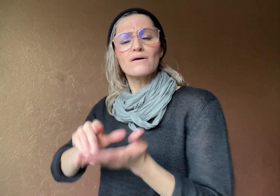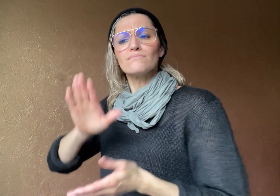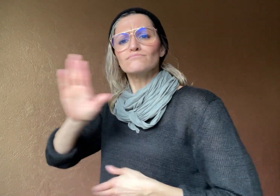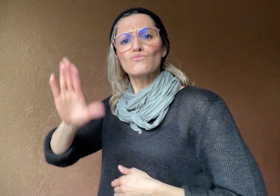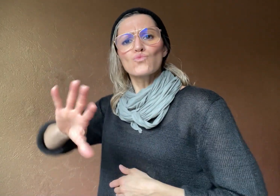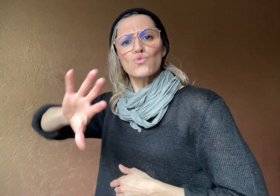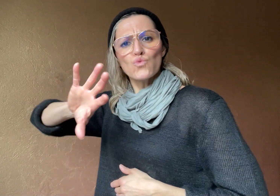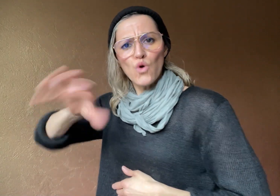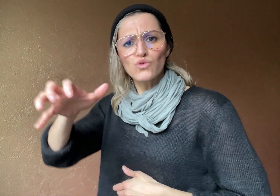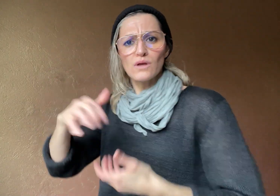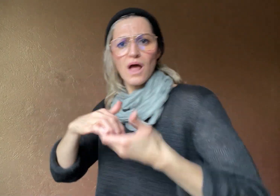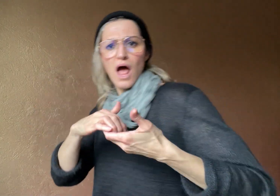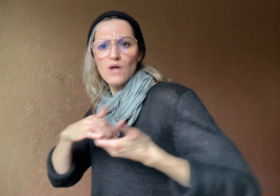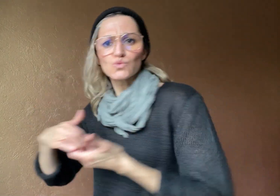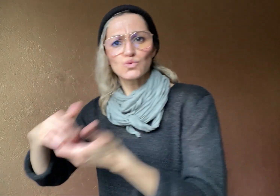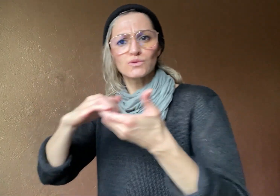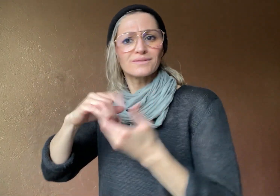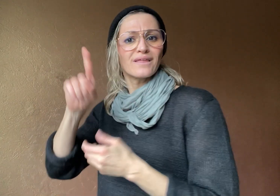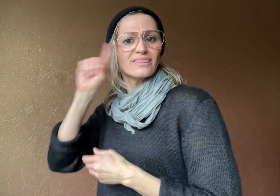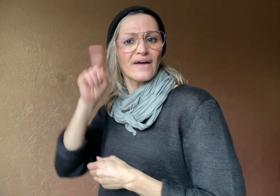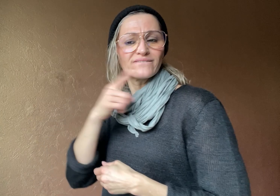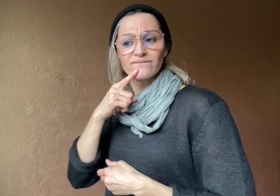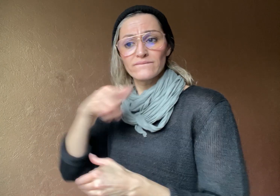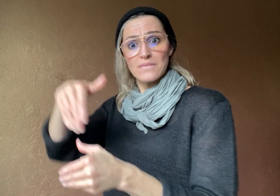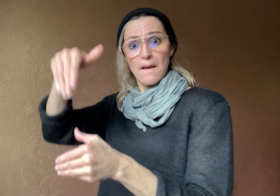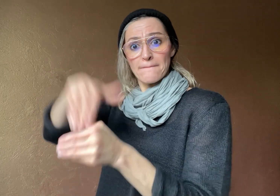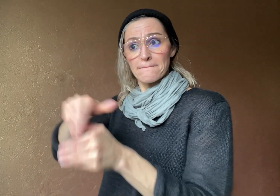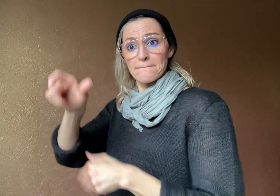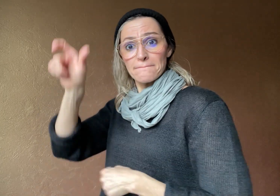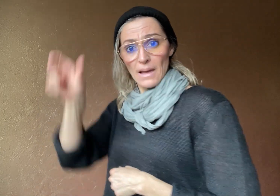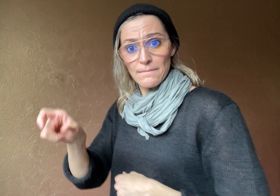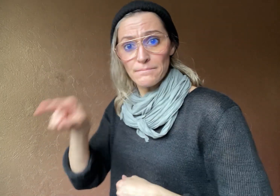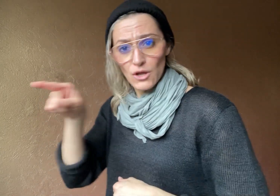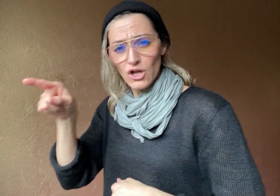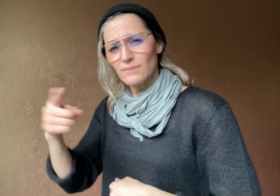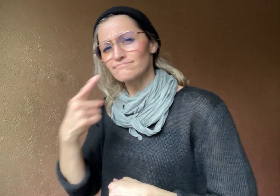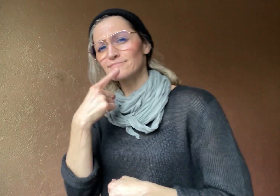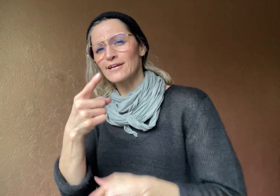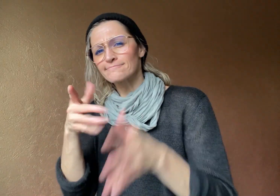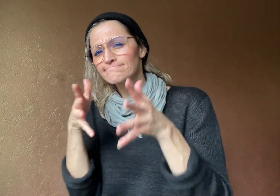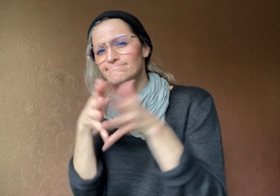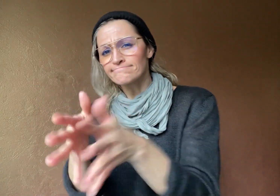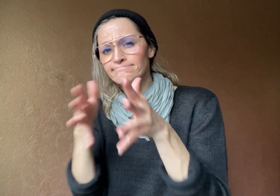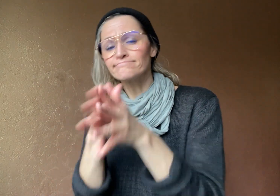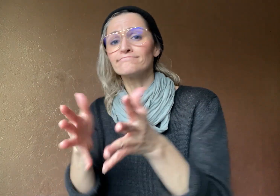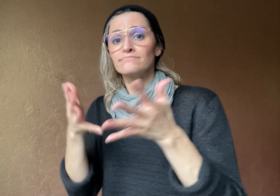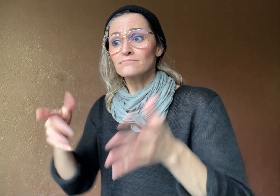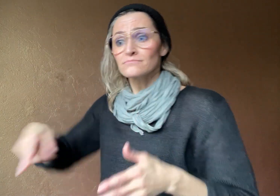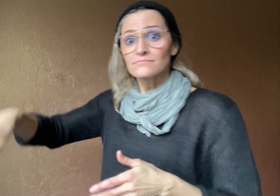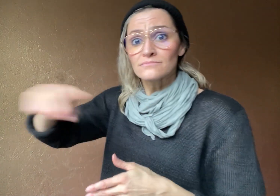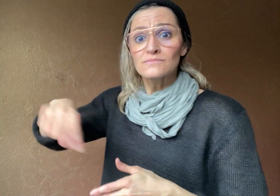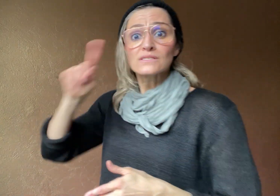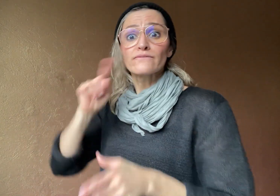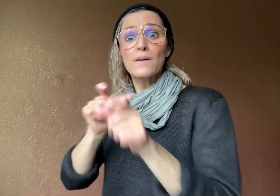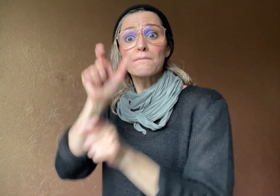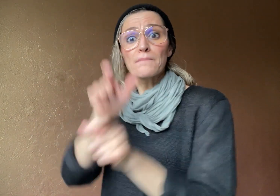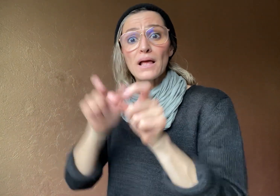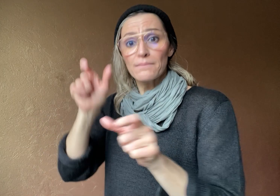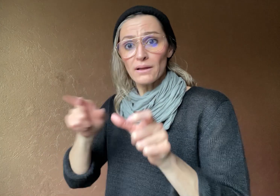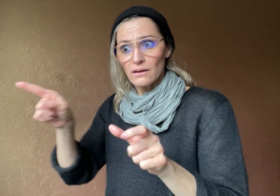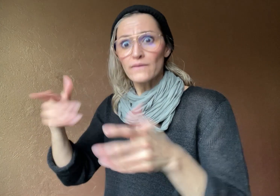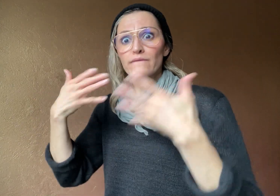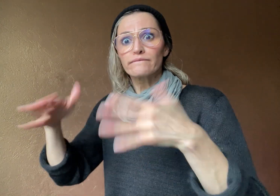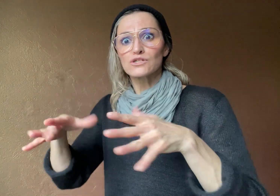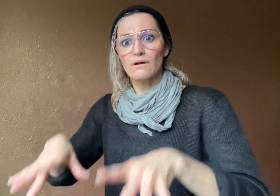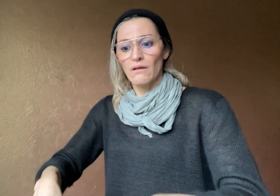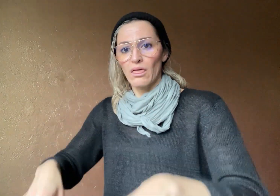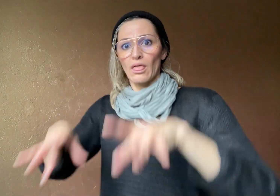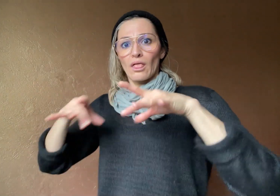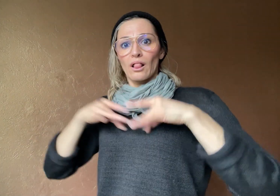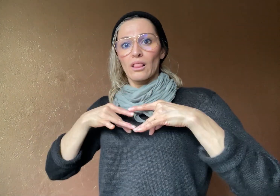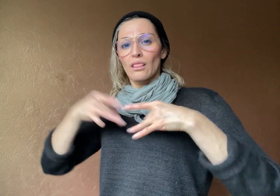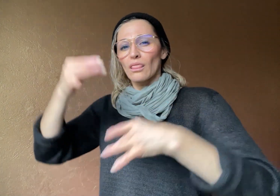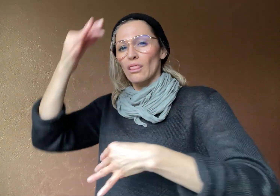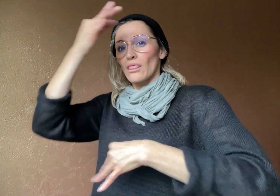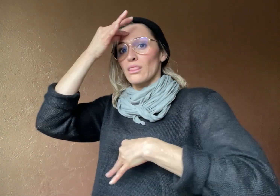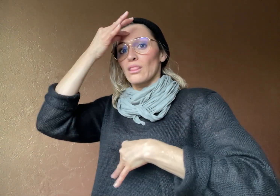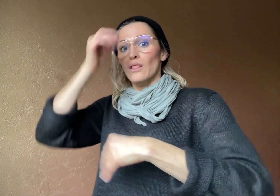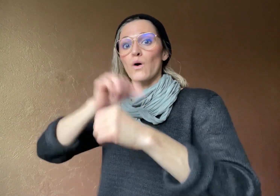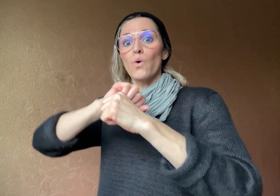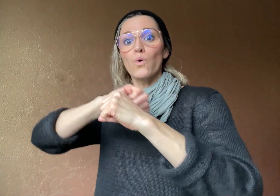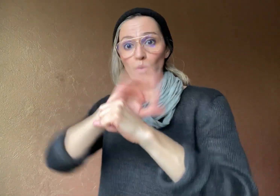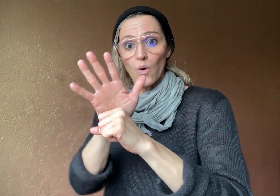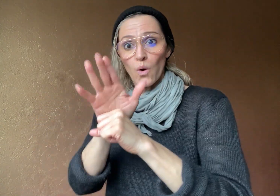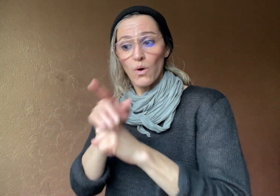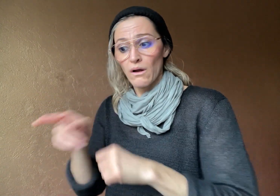According to a member of the Uganda National Association of the Deaf,